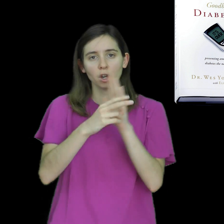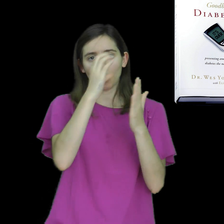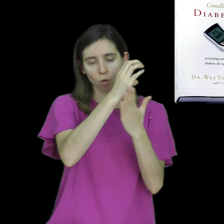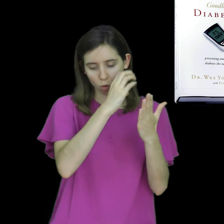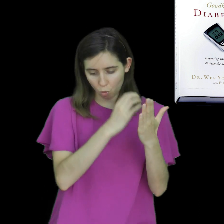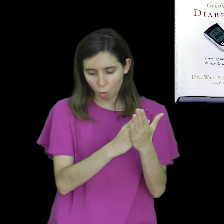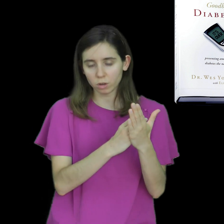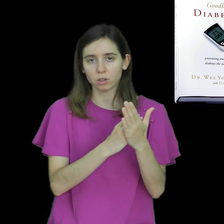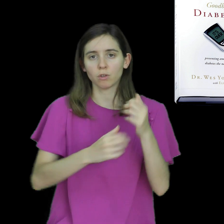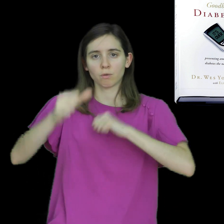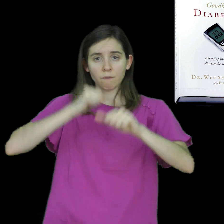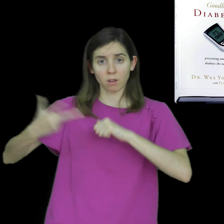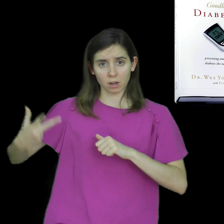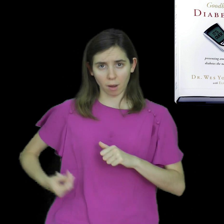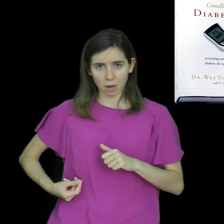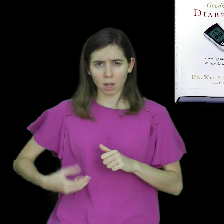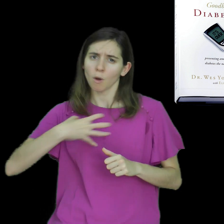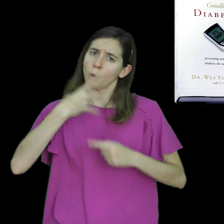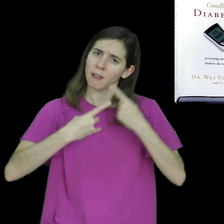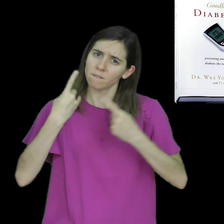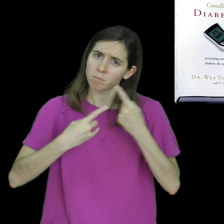diabetes reversal. For more information,